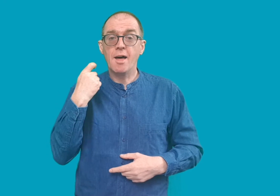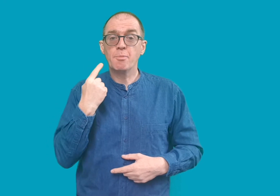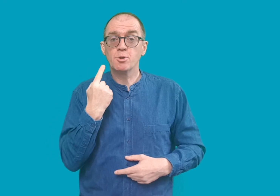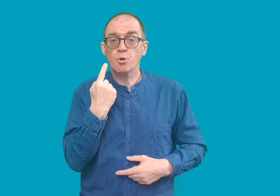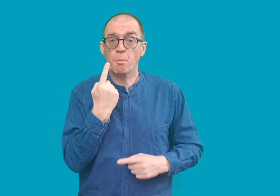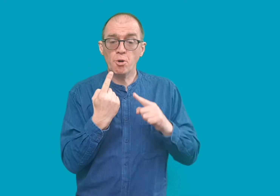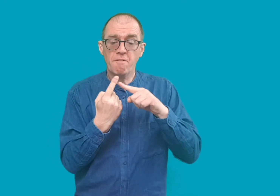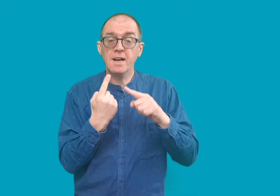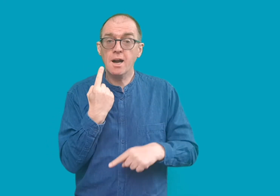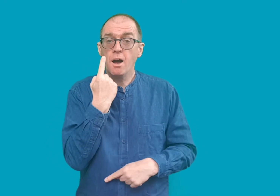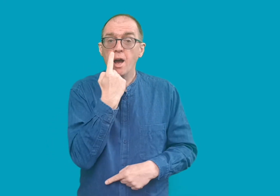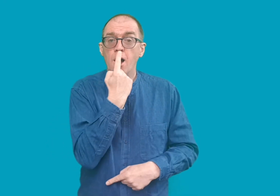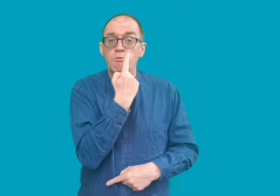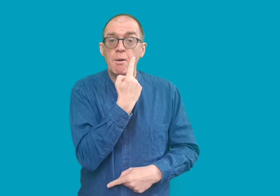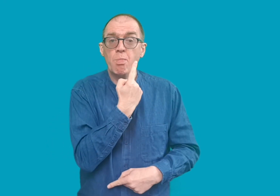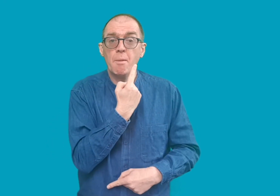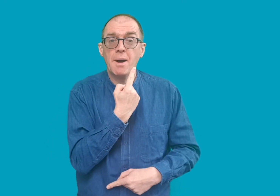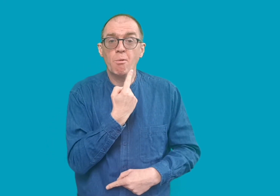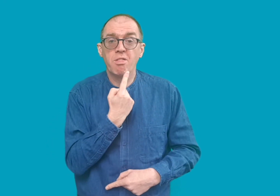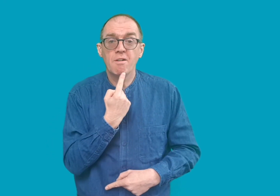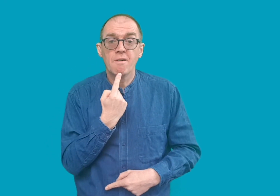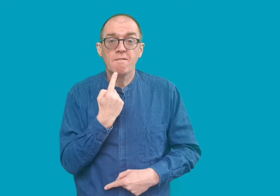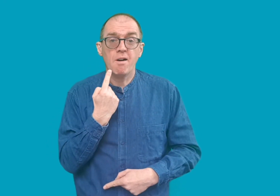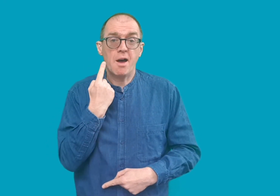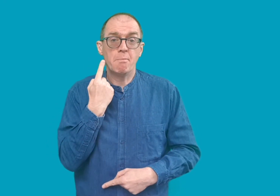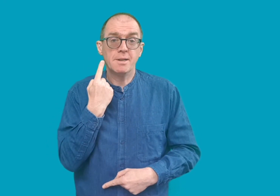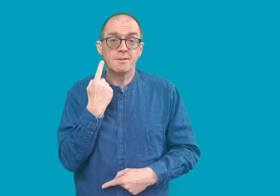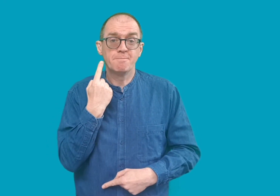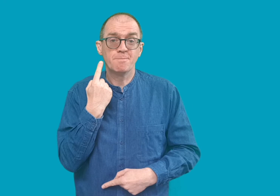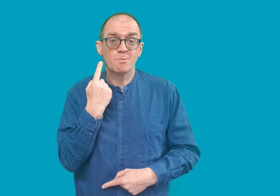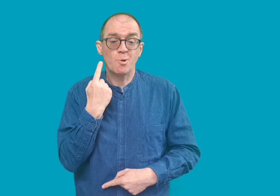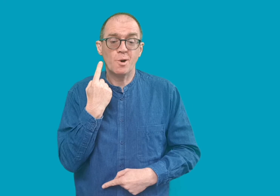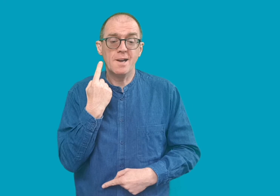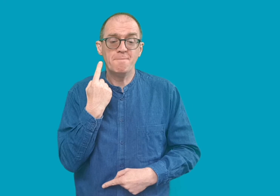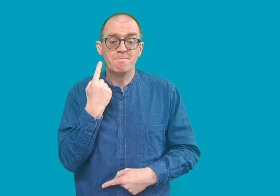and then you've got to put a finger around the mouth for that bit. Okay?